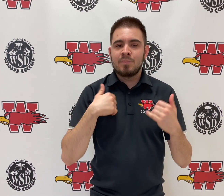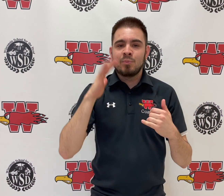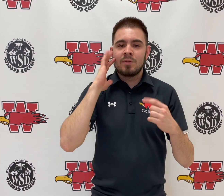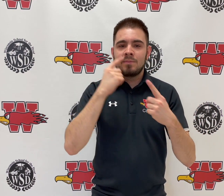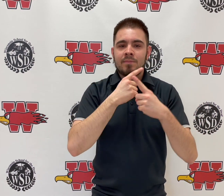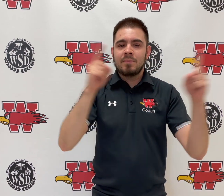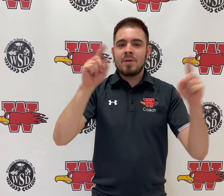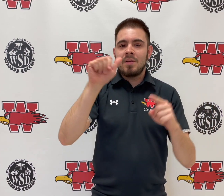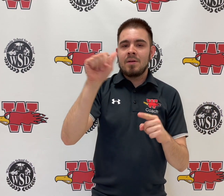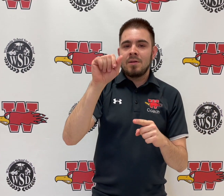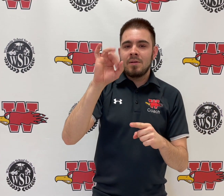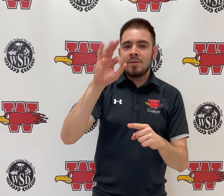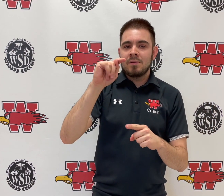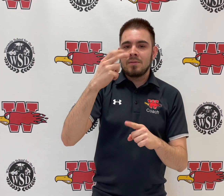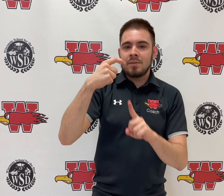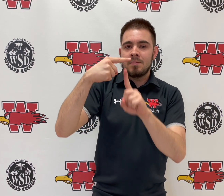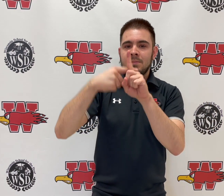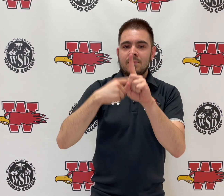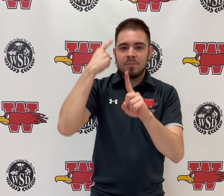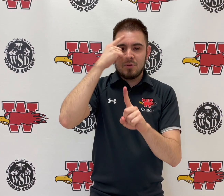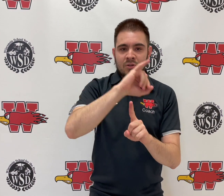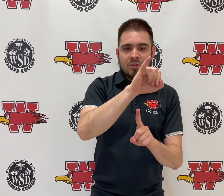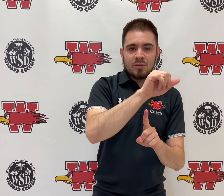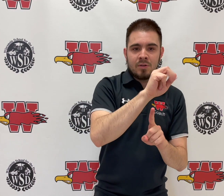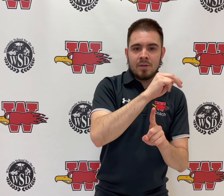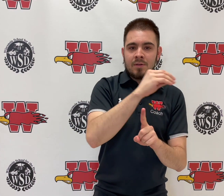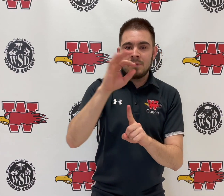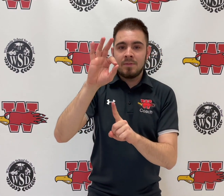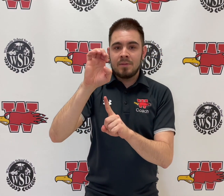Now I'll announce the athlete - athlete for January and February.